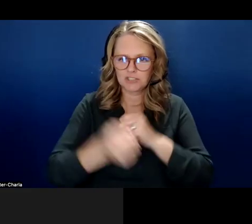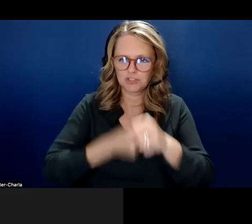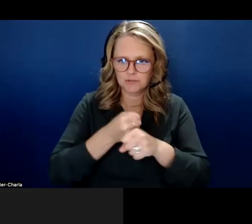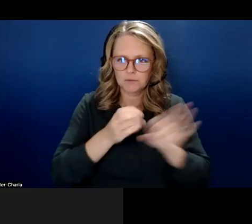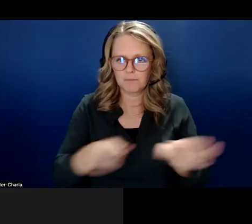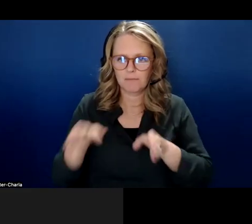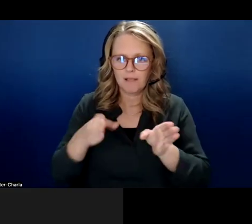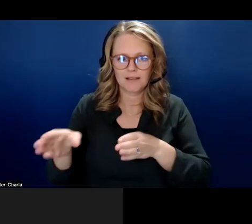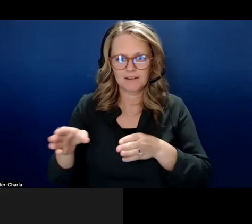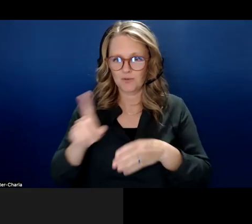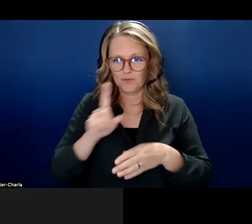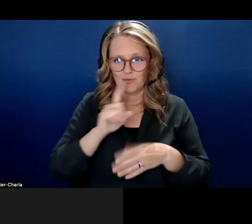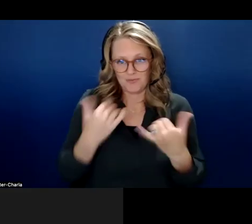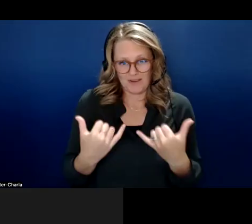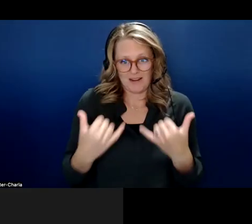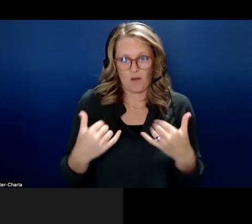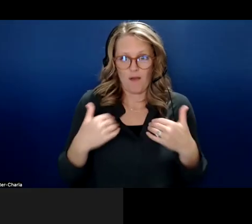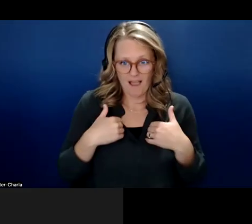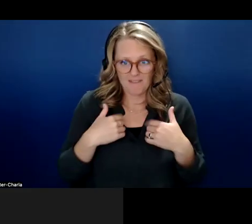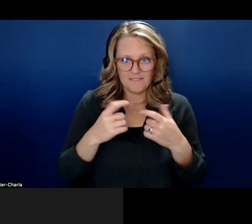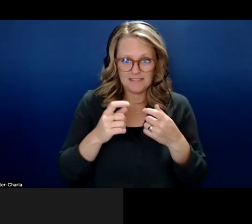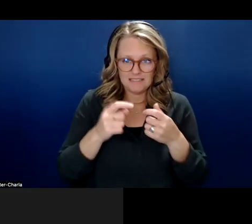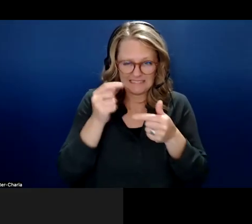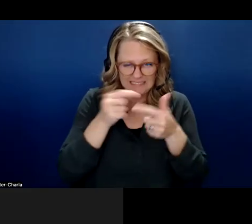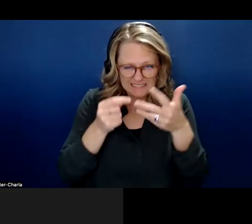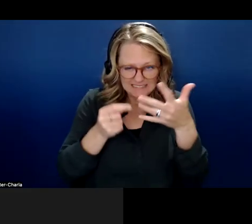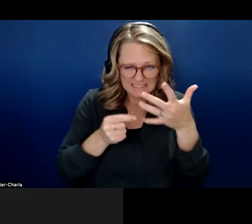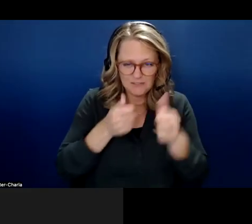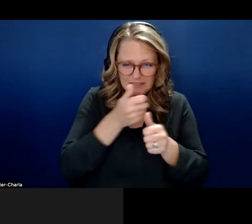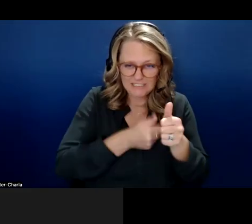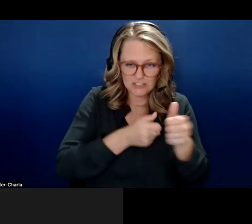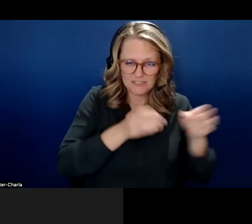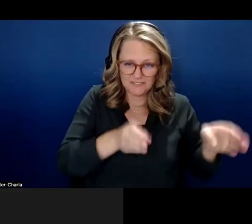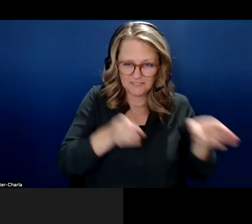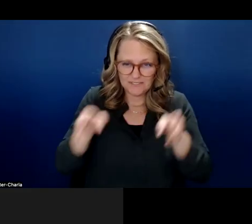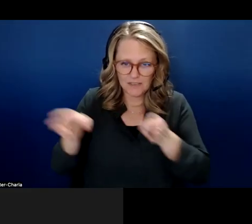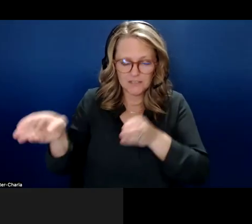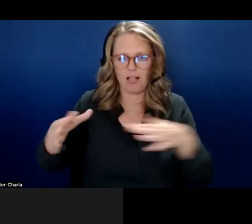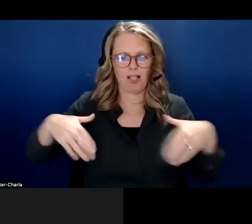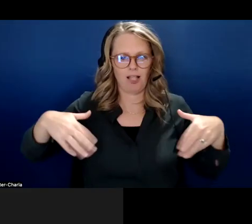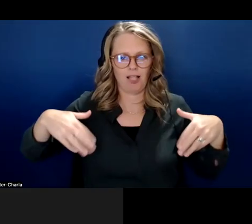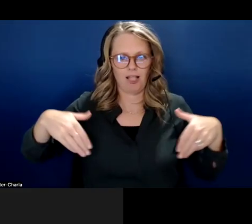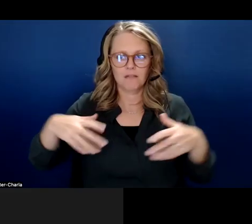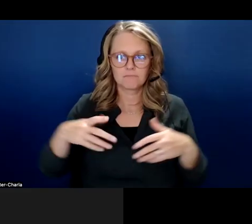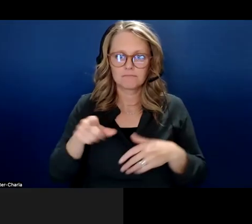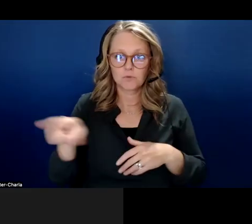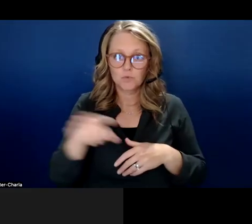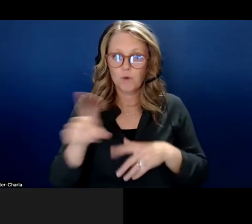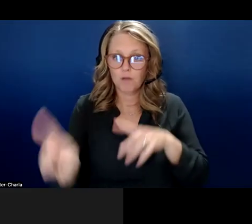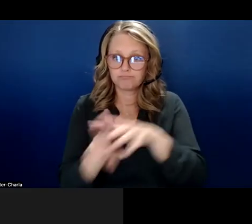of the phases developed as of yet. That'll be something that I think you can weigh in on at the open house.